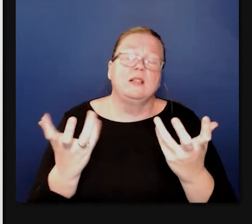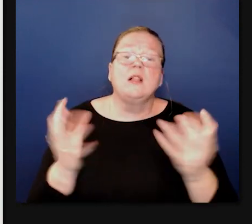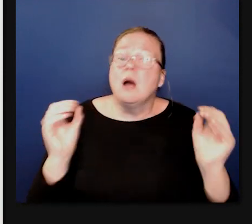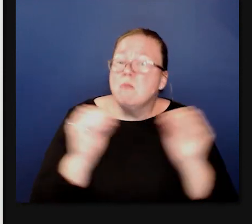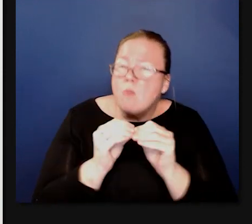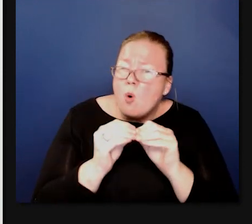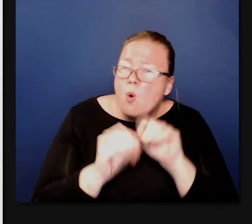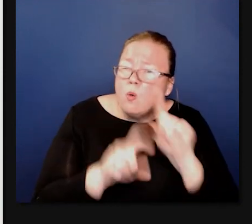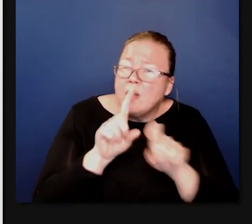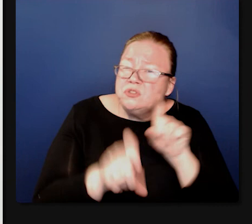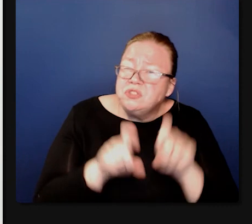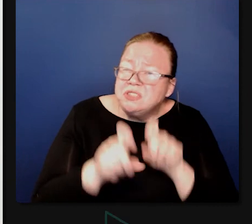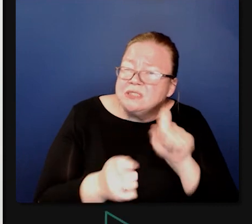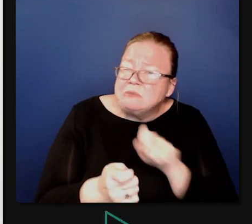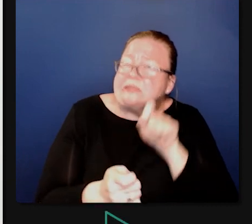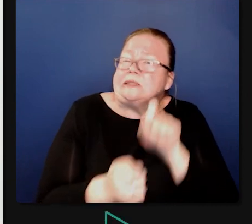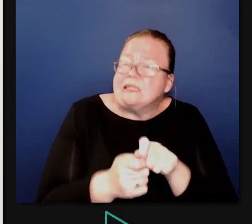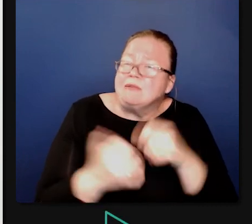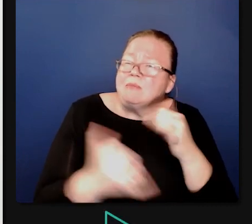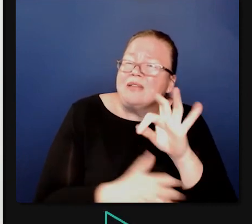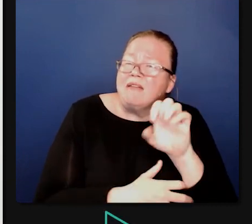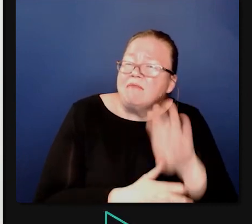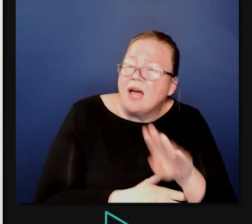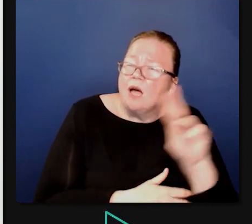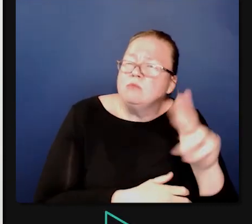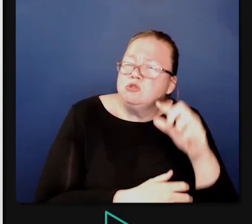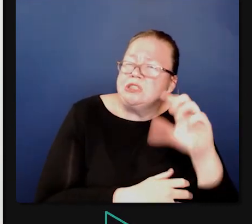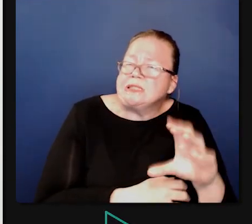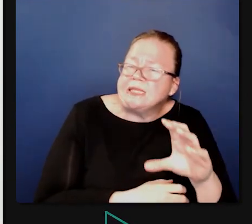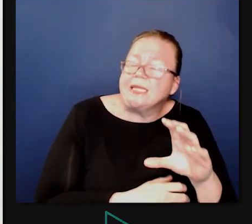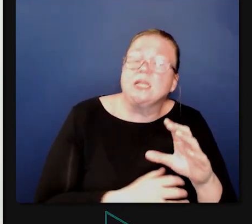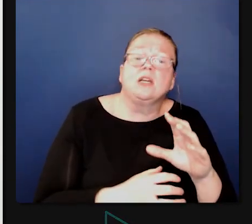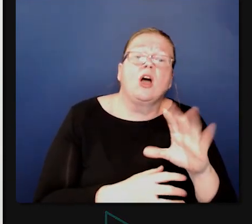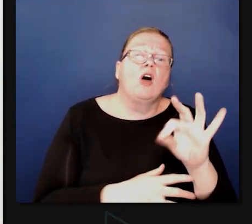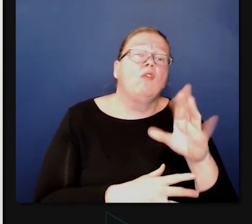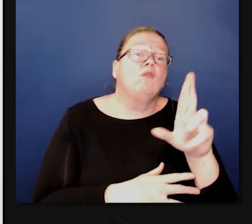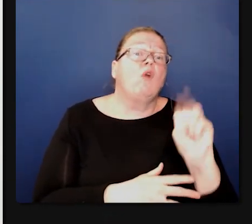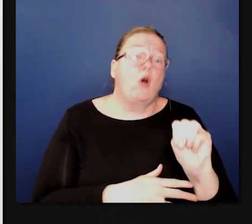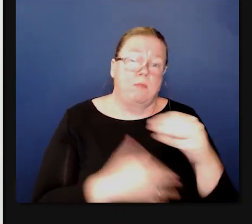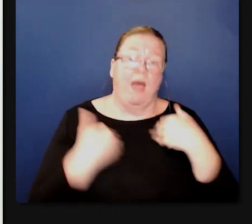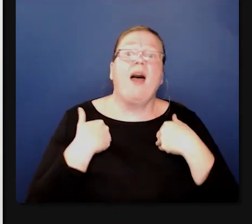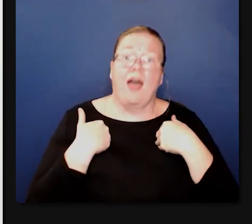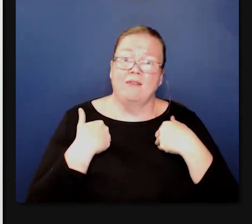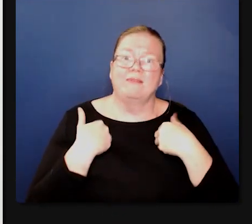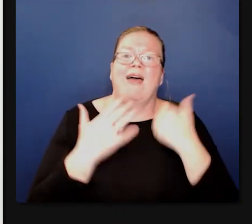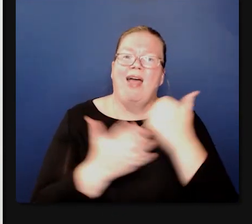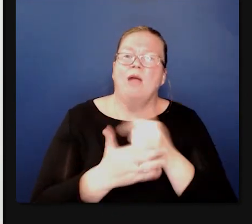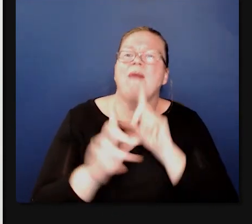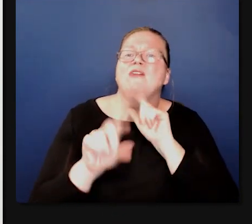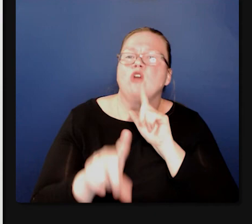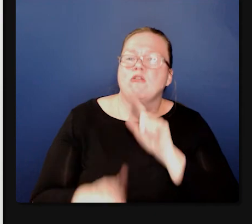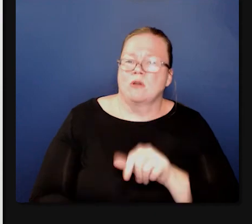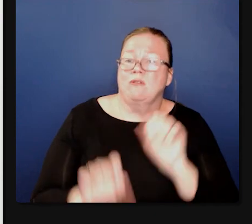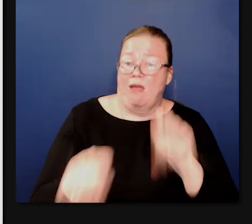If you have more specific questions about PlayFab and UGC, the forums are there to help answer any questions you may have.